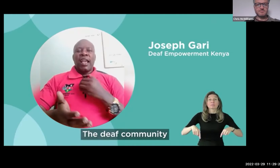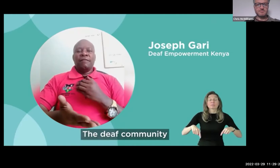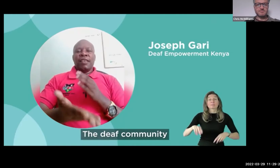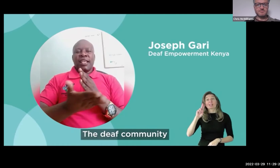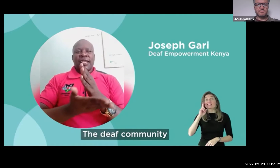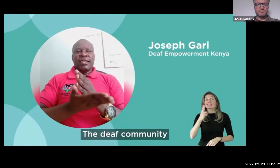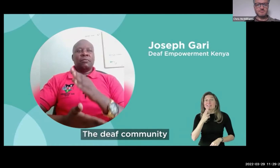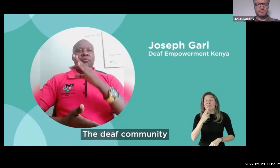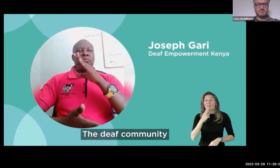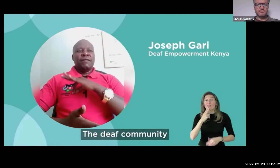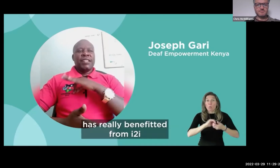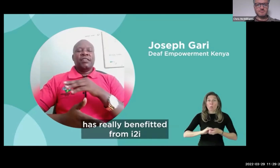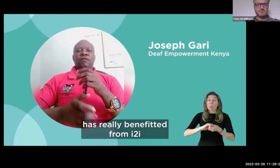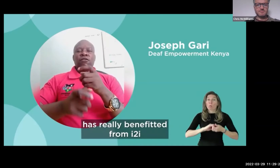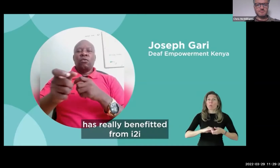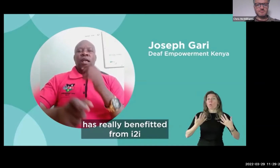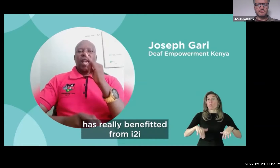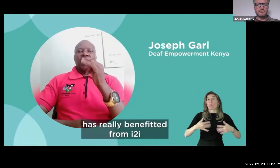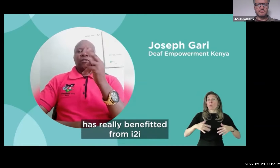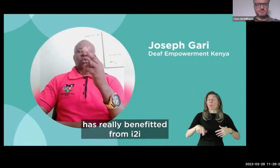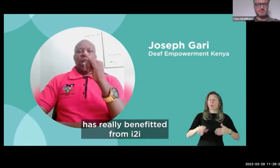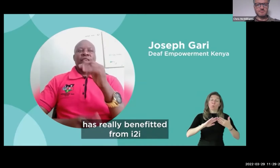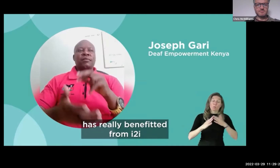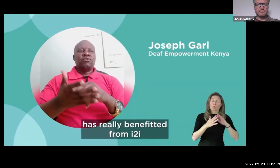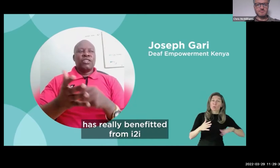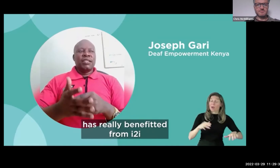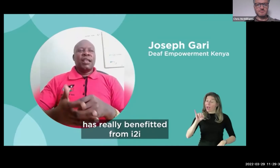The deaf community has really benefited from i2i.